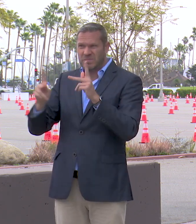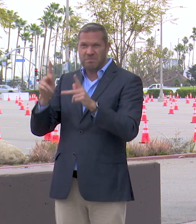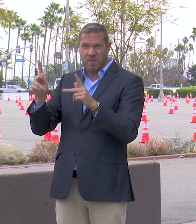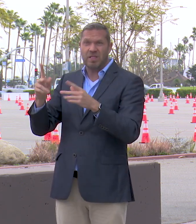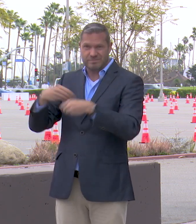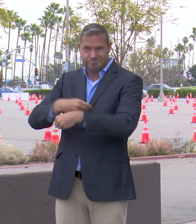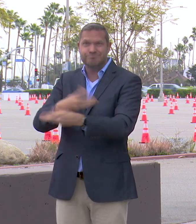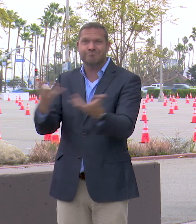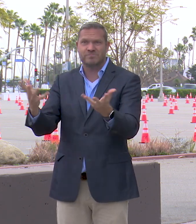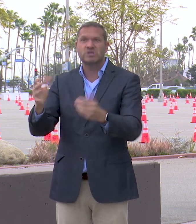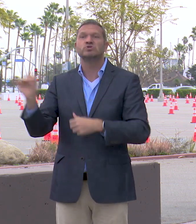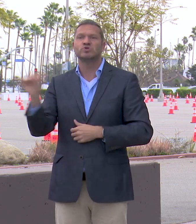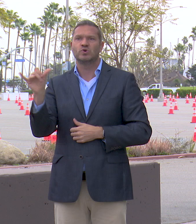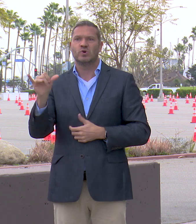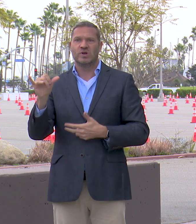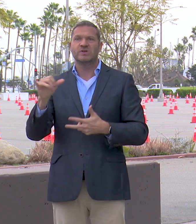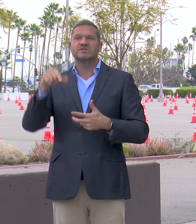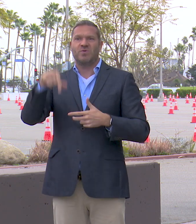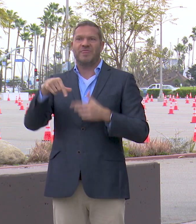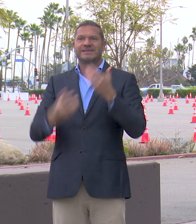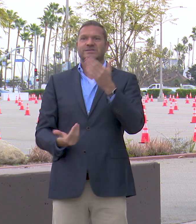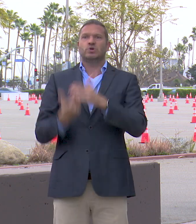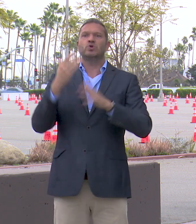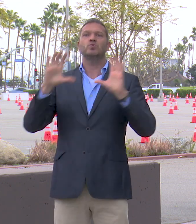that we are now beginning to vaccinate.